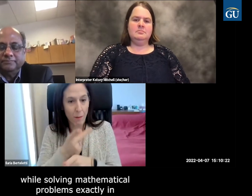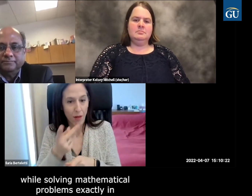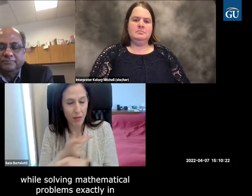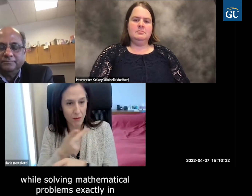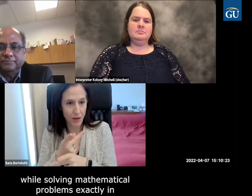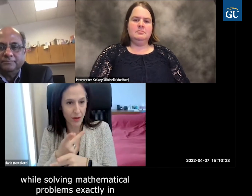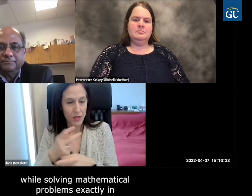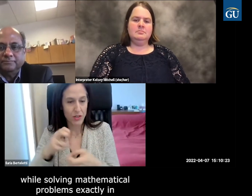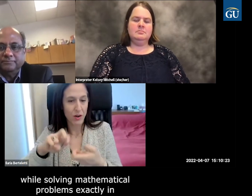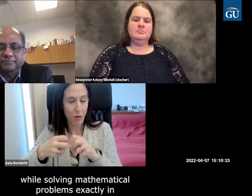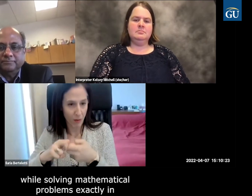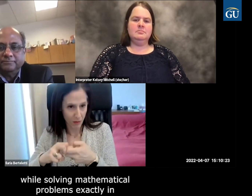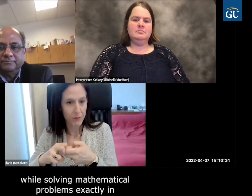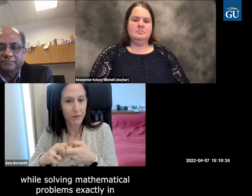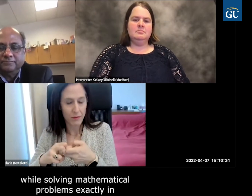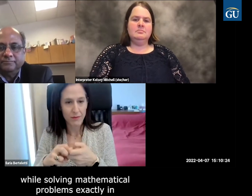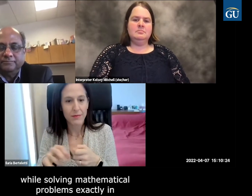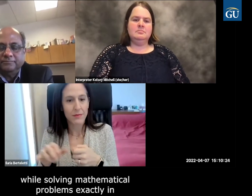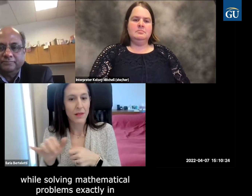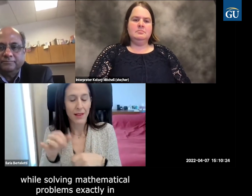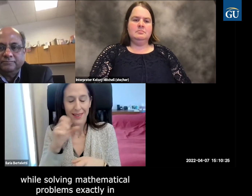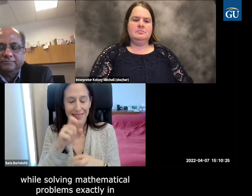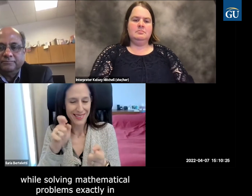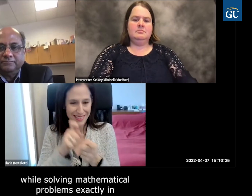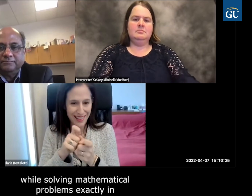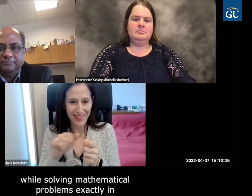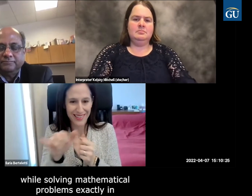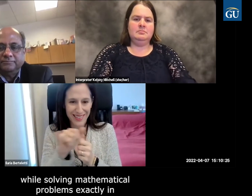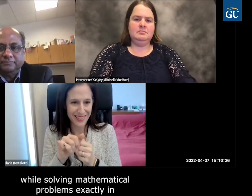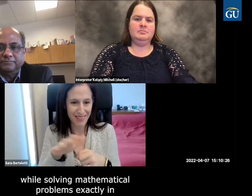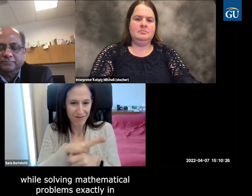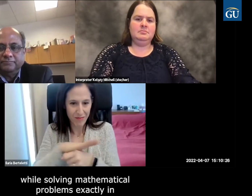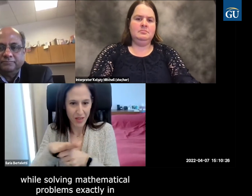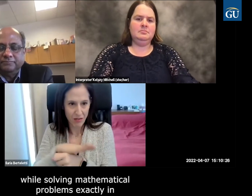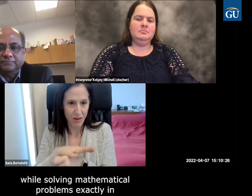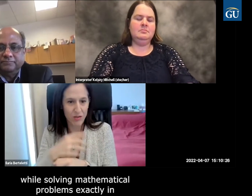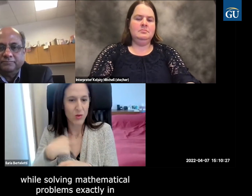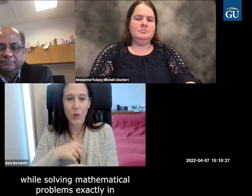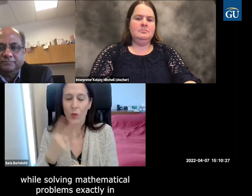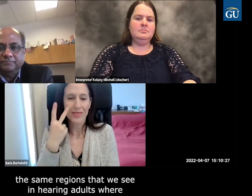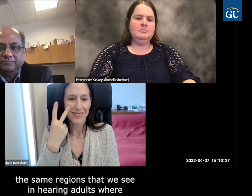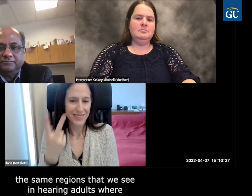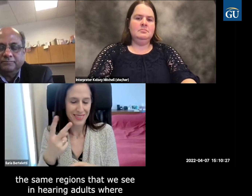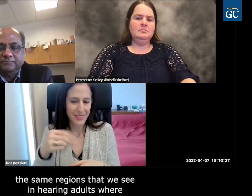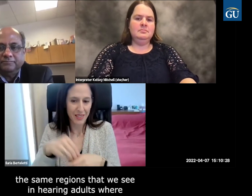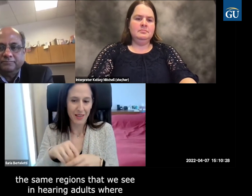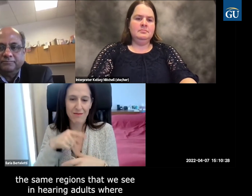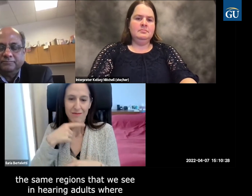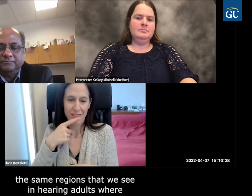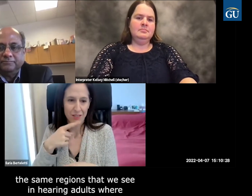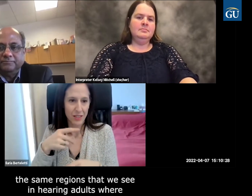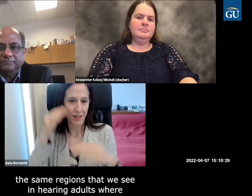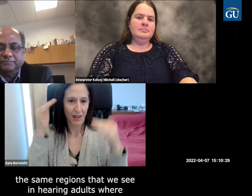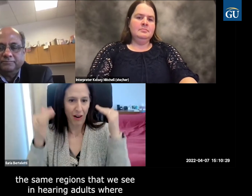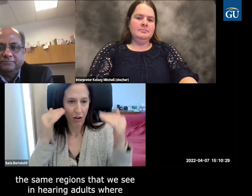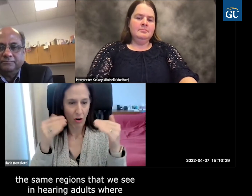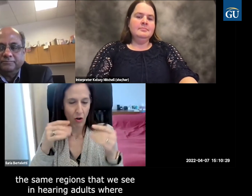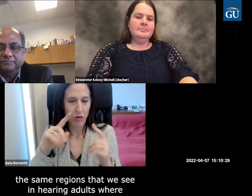while solving mathematical problems